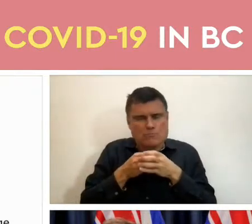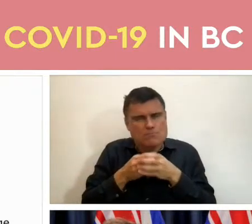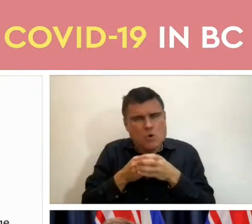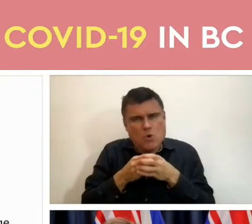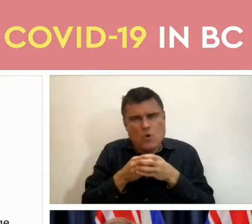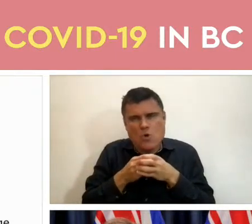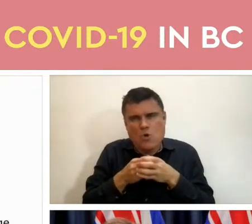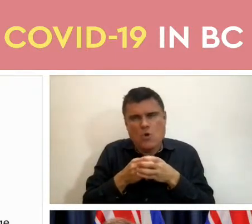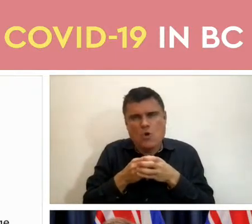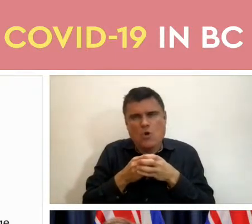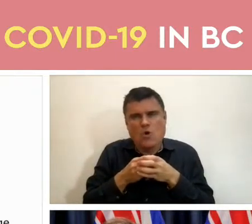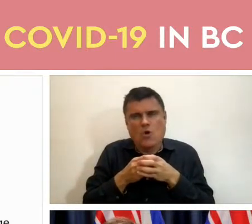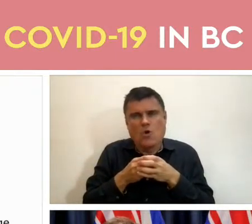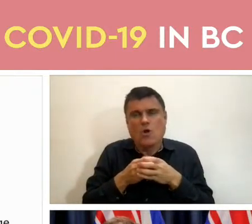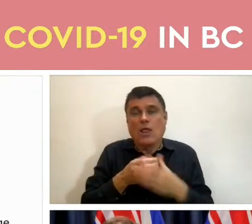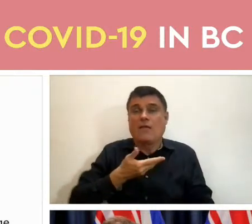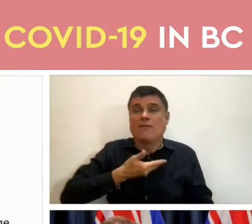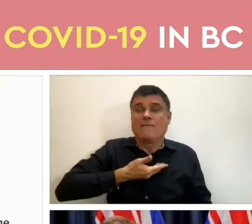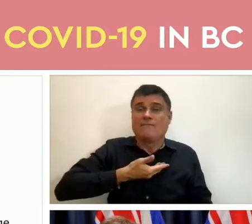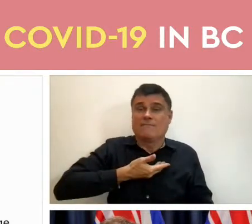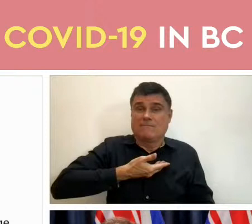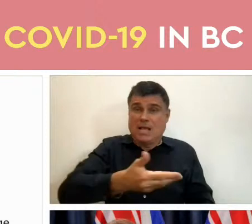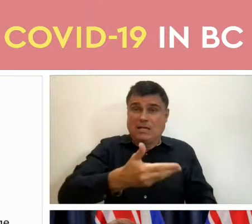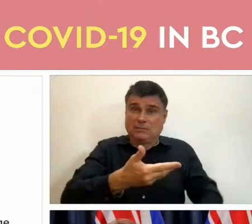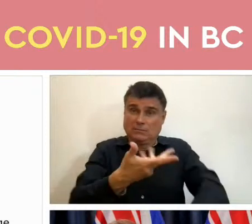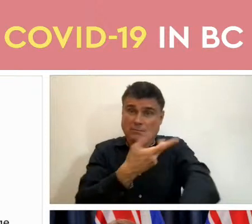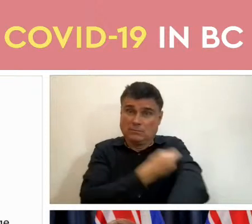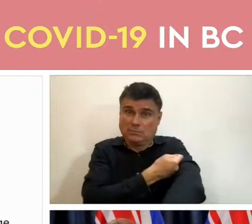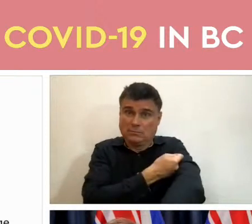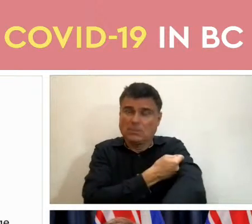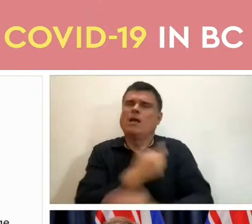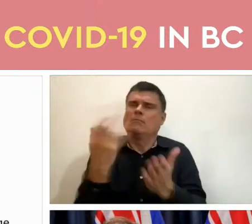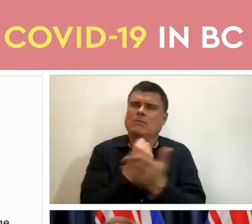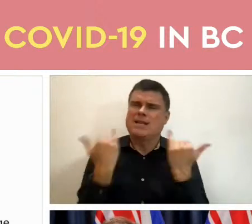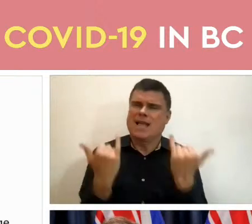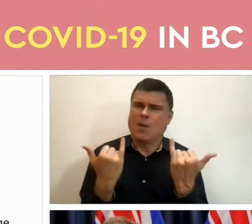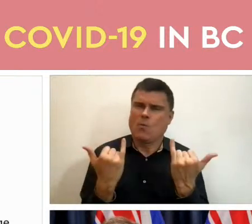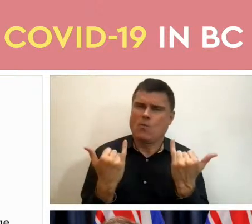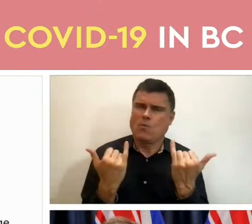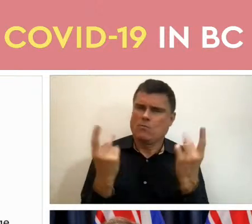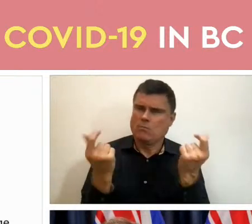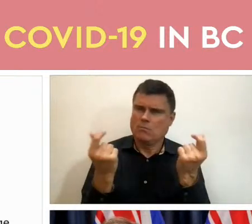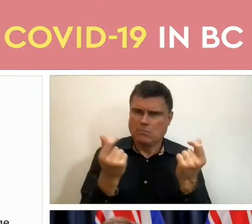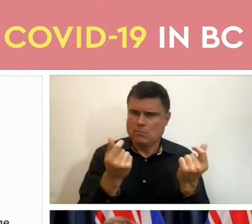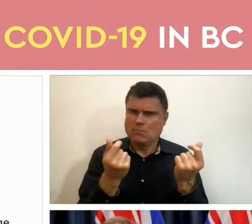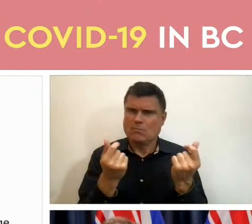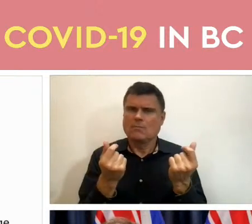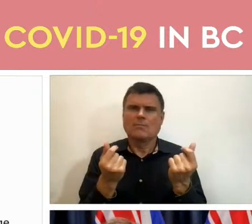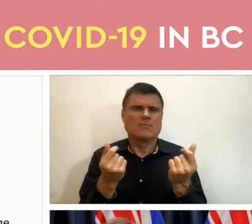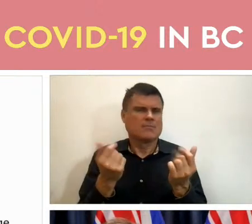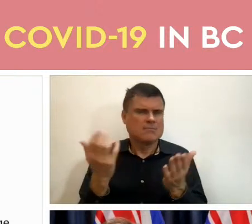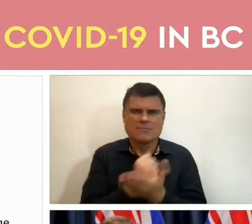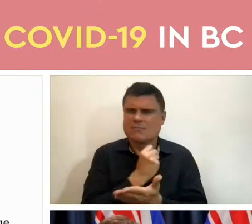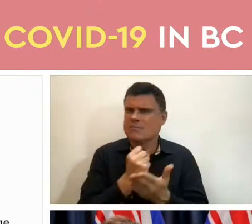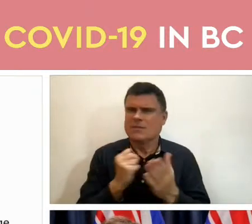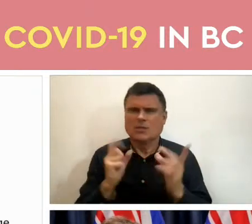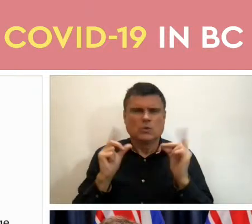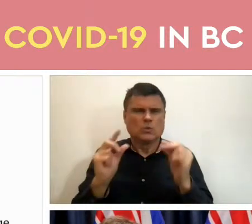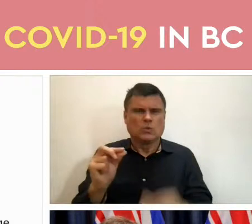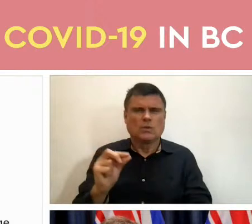our boosters to get those vaccinations as well. It's the control we exercise when we protect our children age